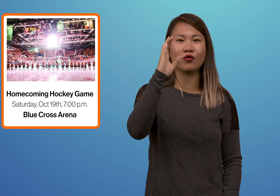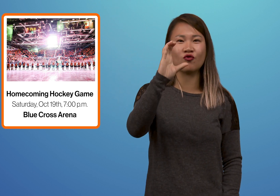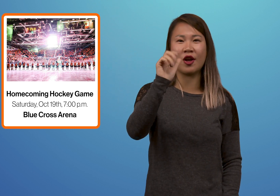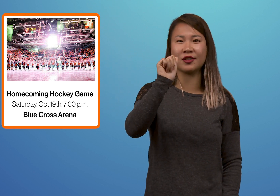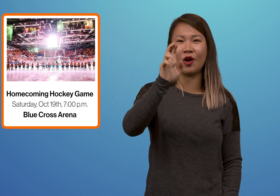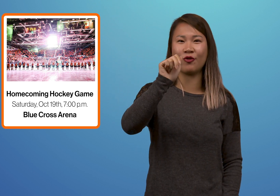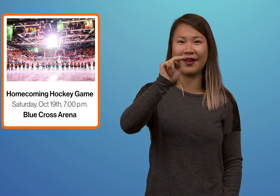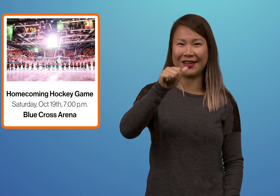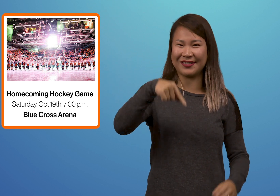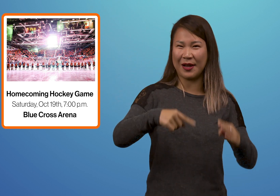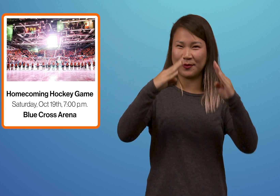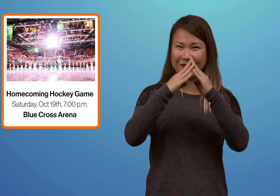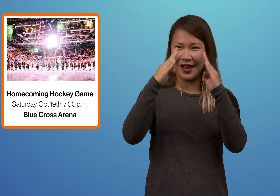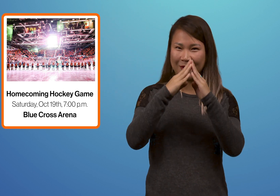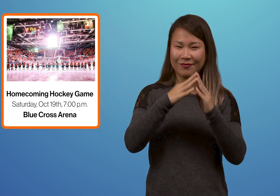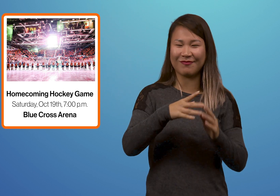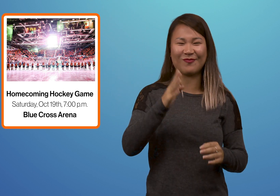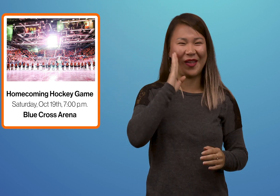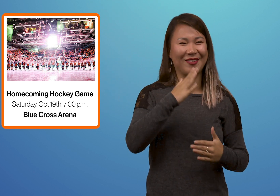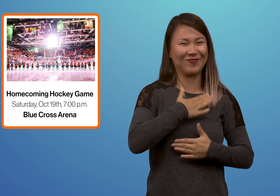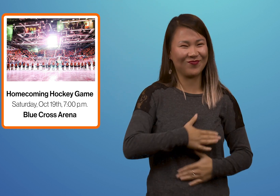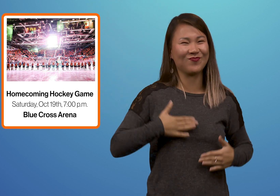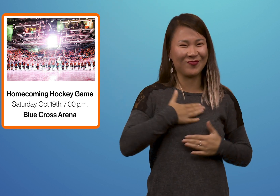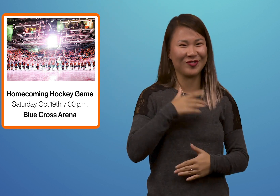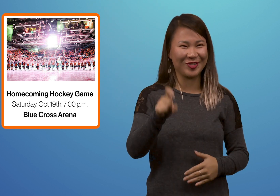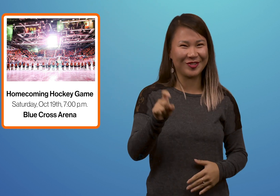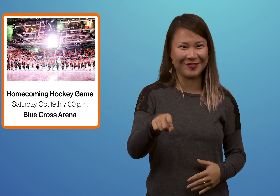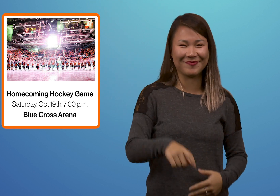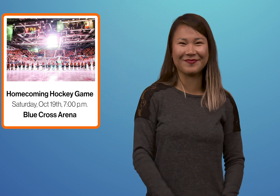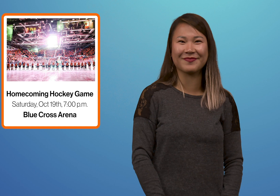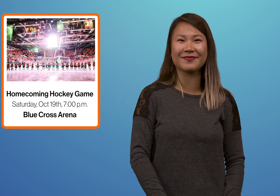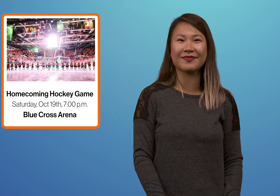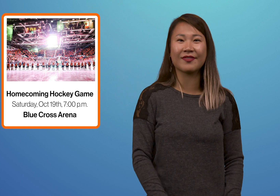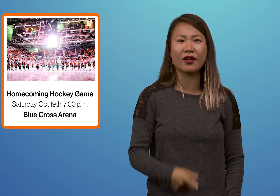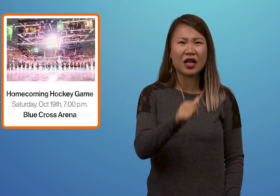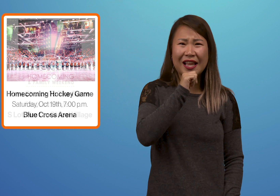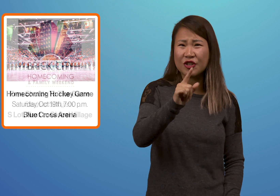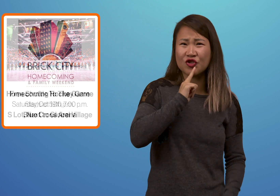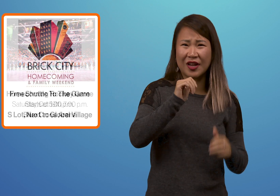It’ll be at the Blue Cross Arena downtown and should be a great time!